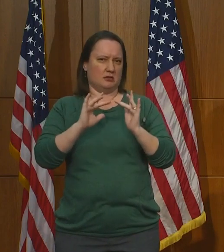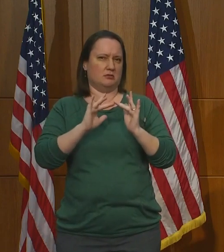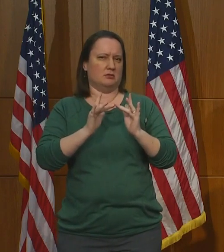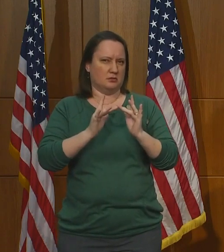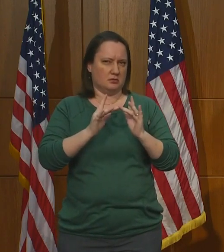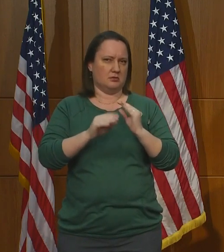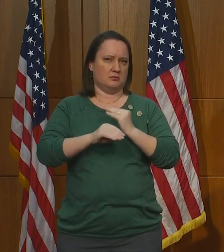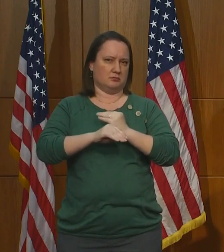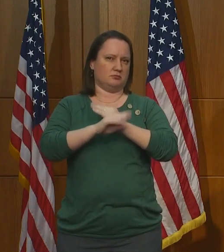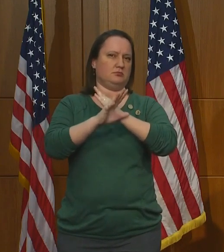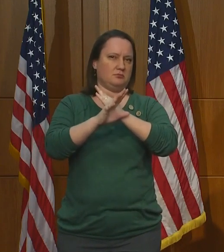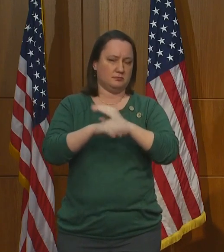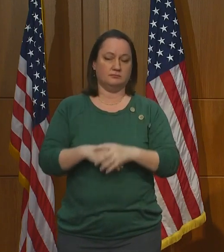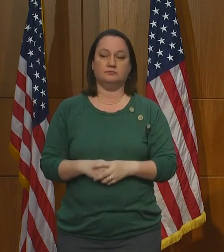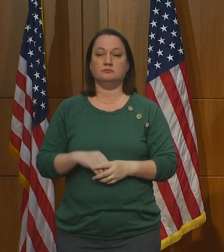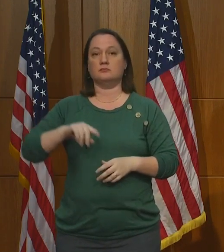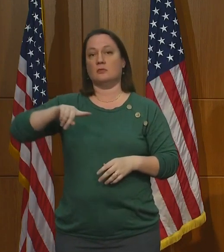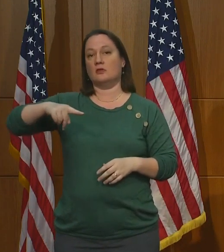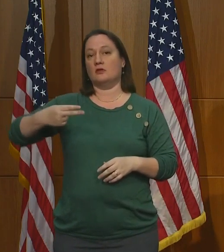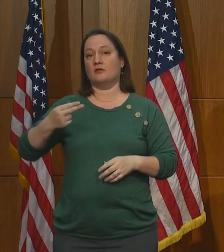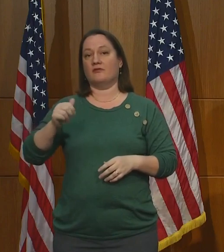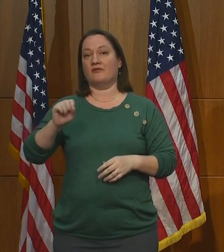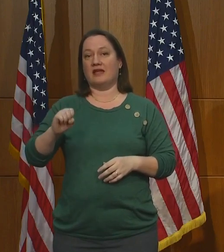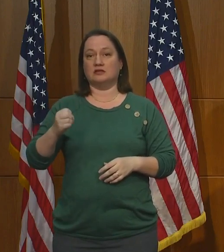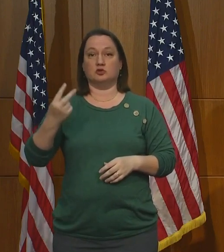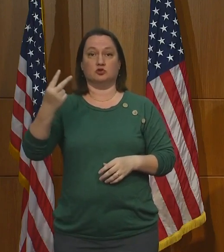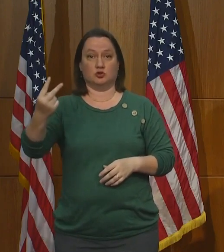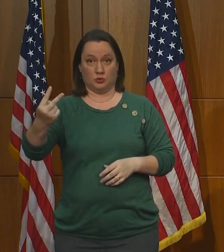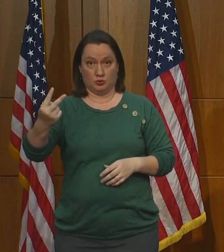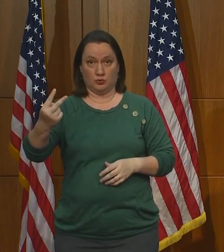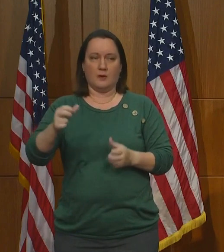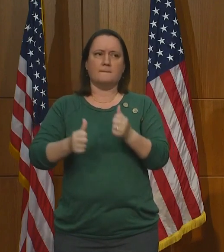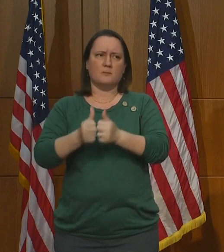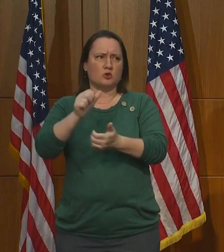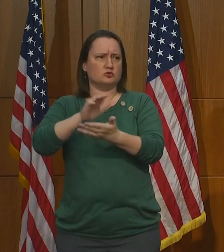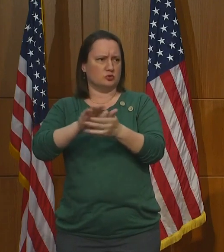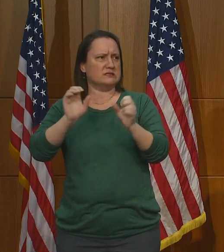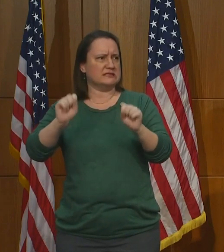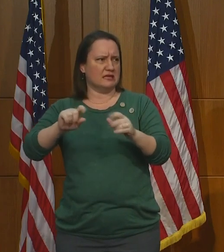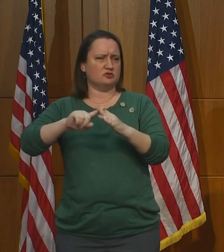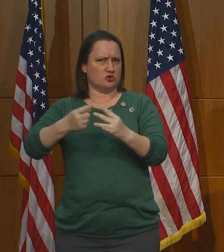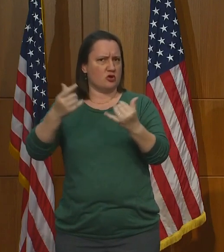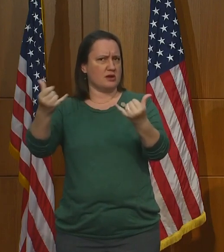INSTRUCTION IS STILL VIRTUAL.